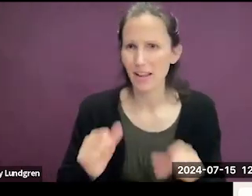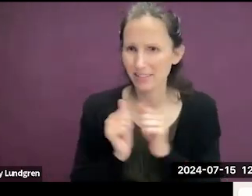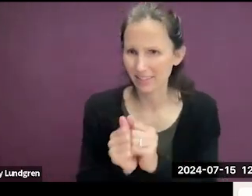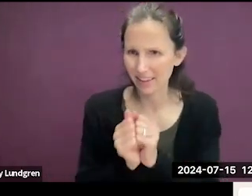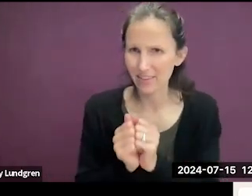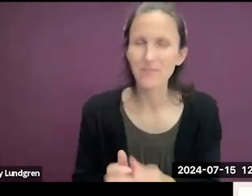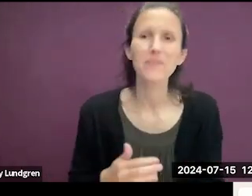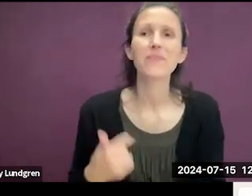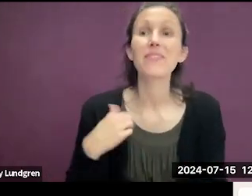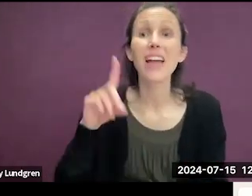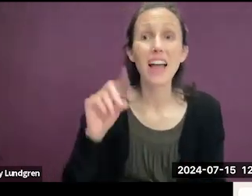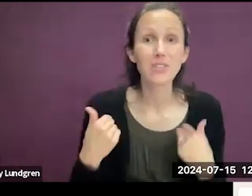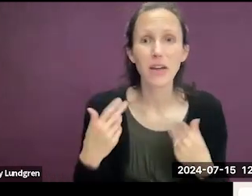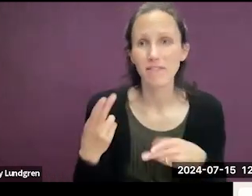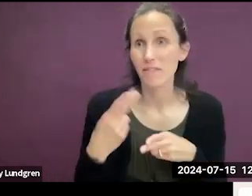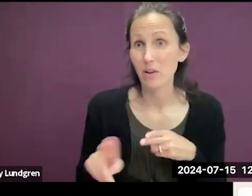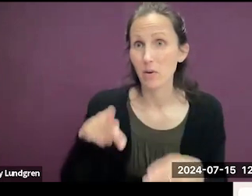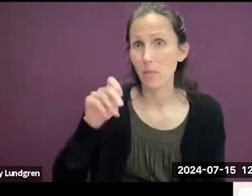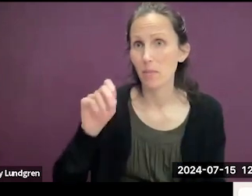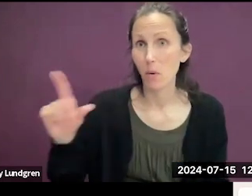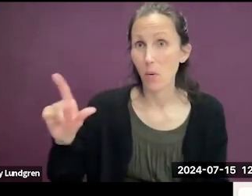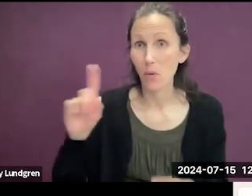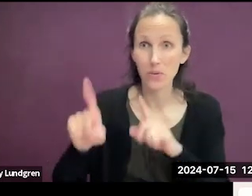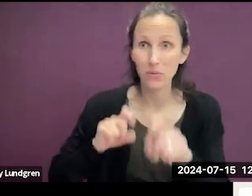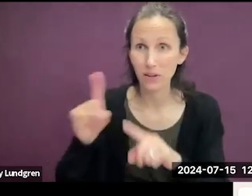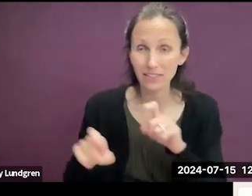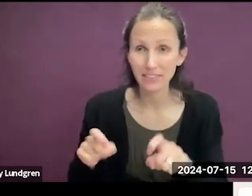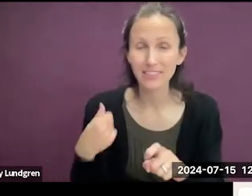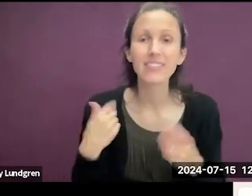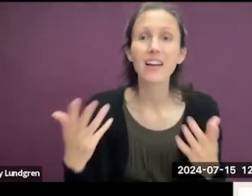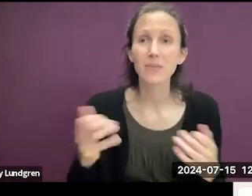I do have a quick poll question that I want to share.